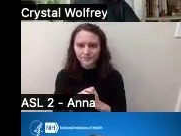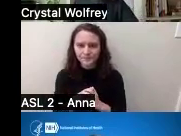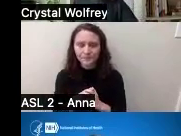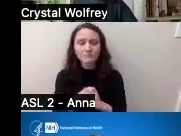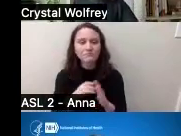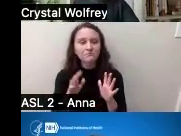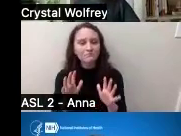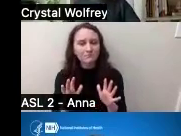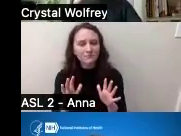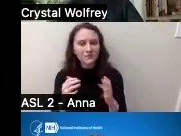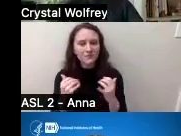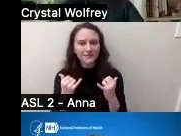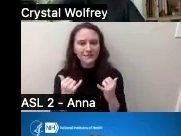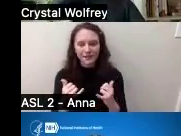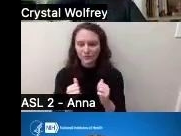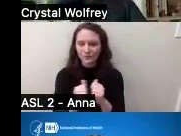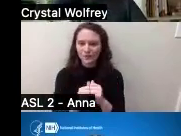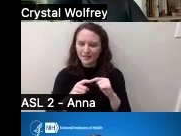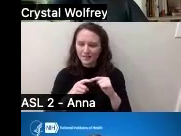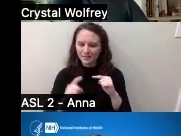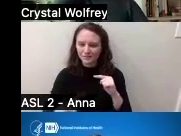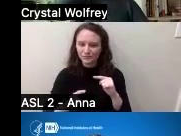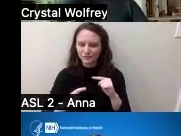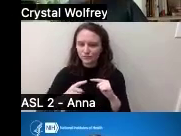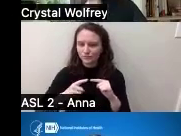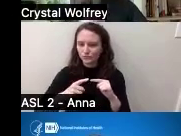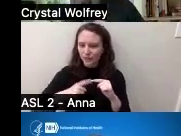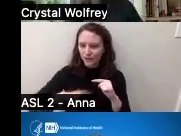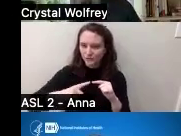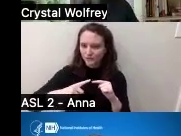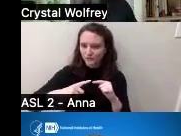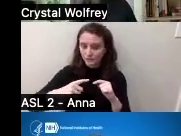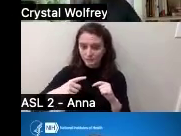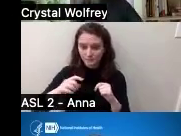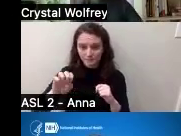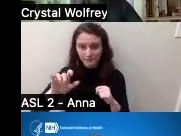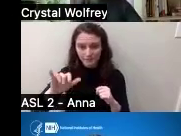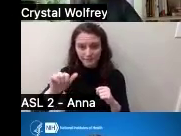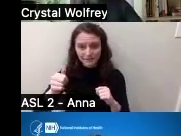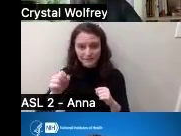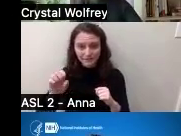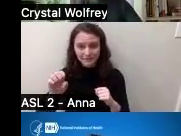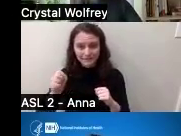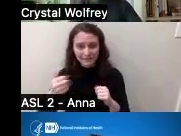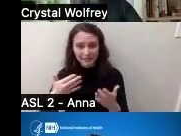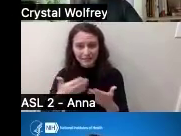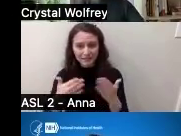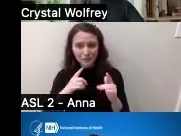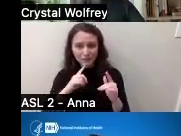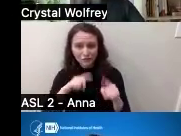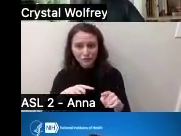So we are in the lightning round. Do we have anything, Elyse, that we can try to answer? Elyse Sullivan, PhD: Yep. Crystal Wolfrey: Okay. Elyse Sullivan, PhD: Yeah. We've got a couple here.